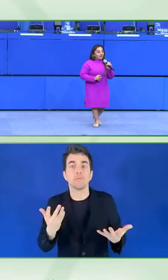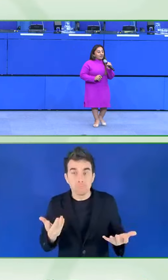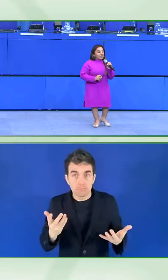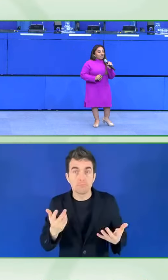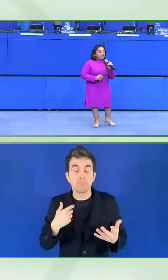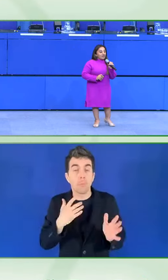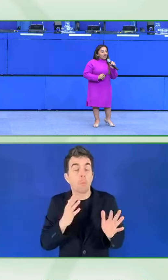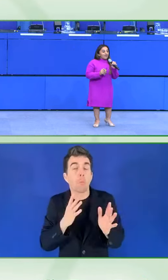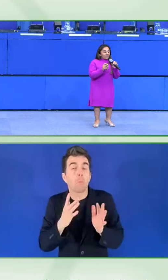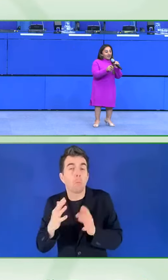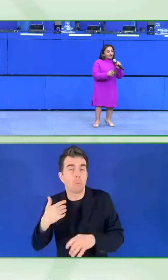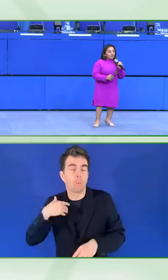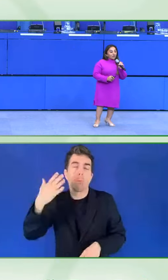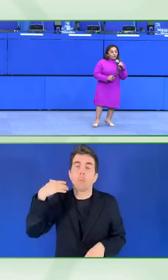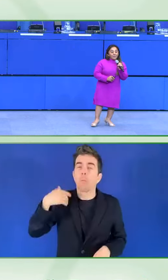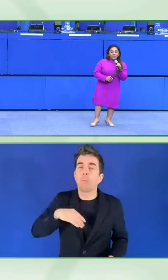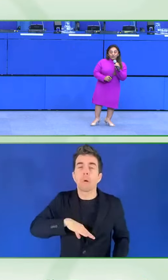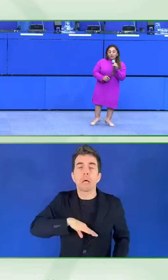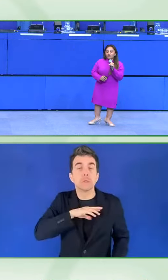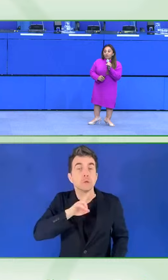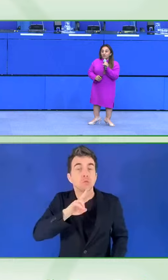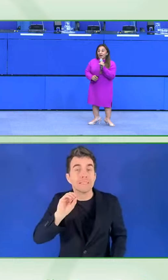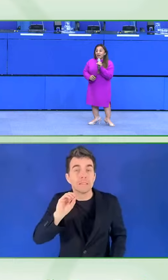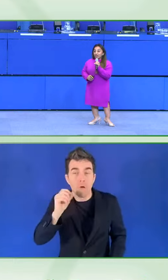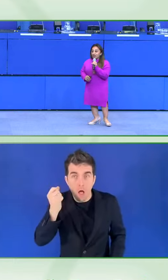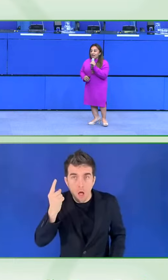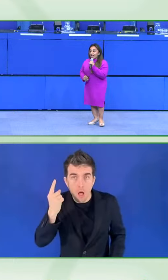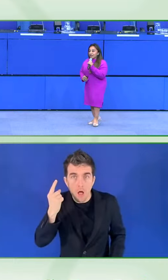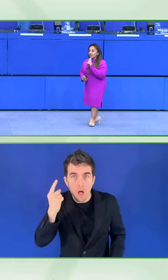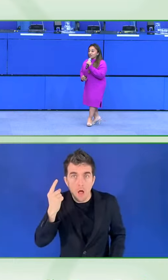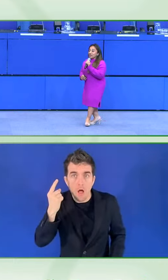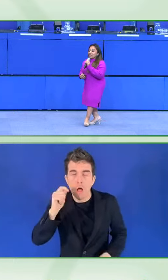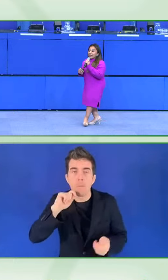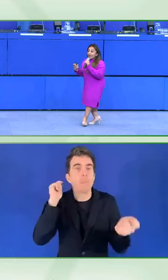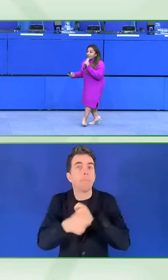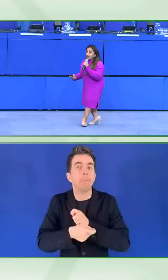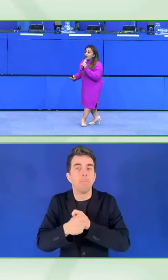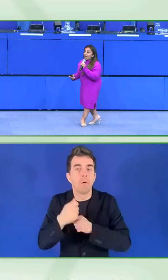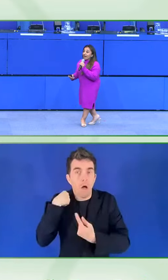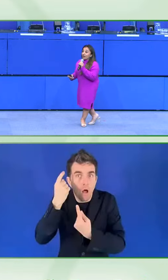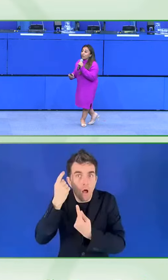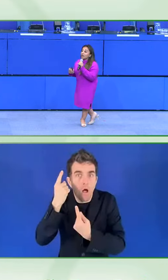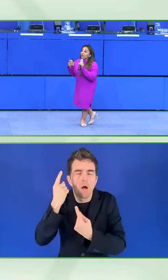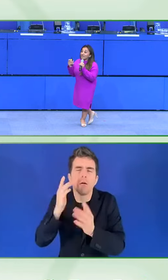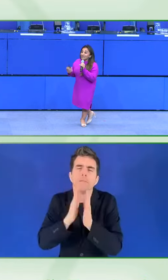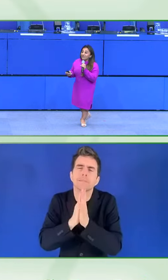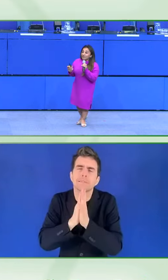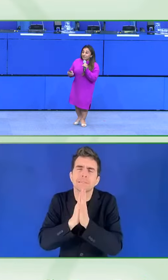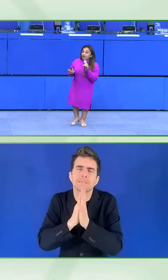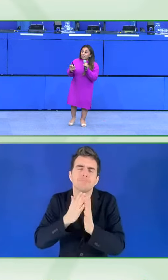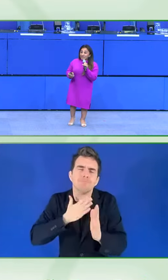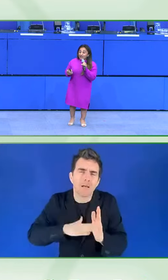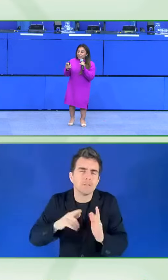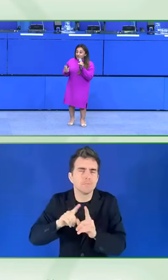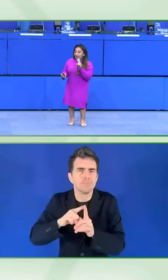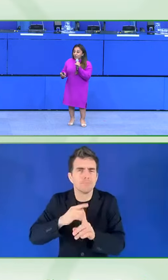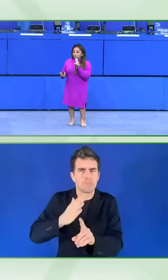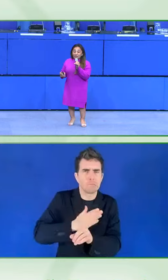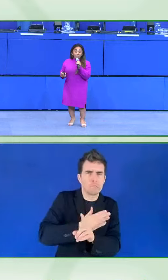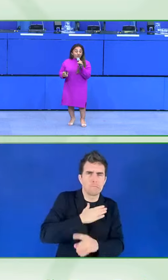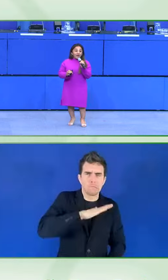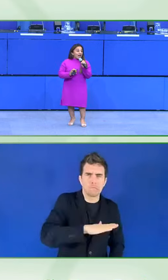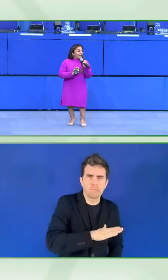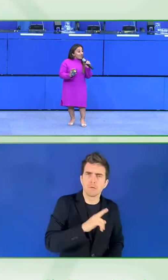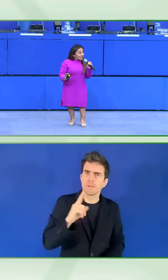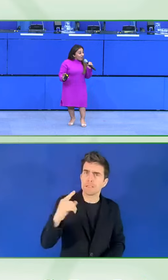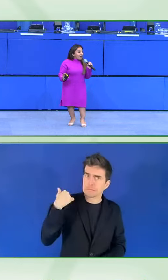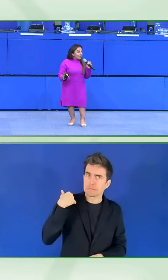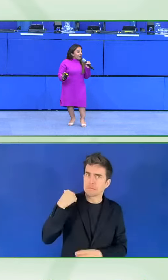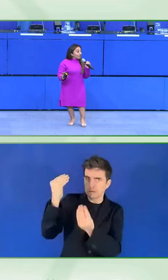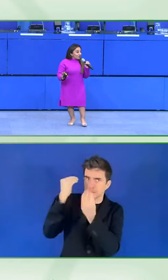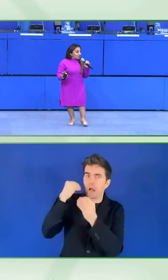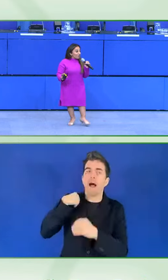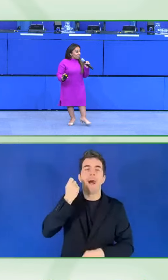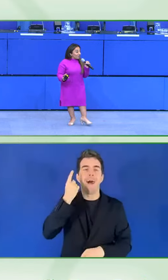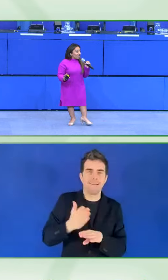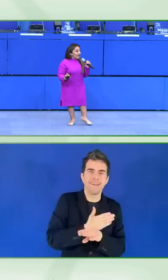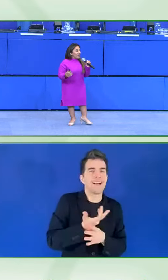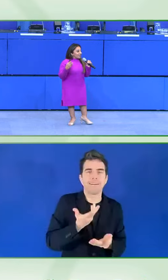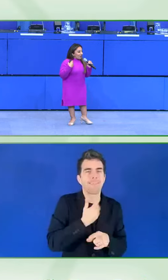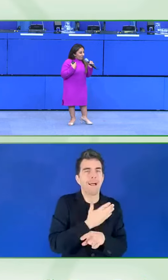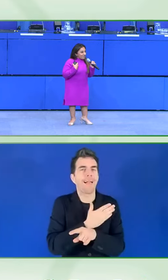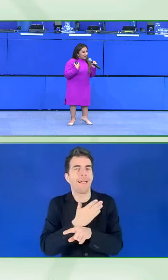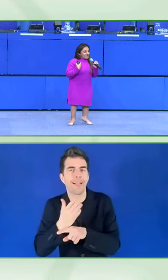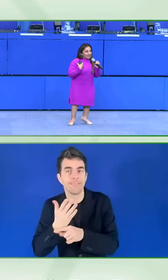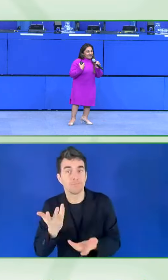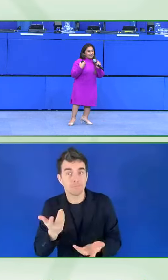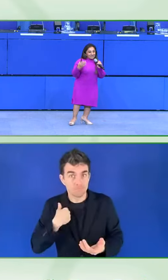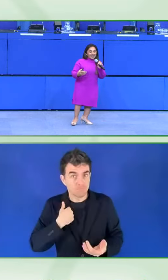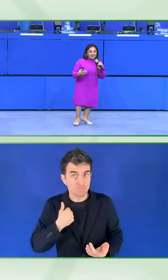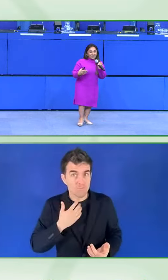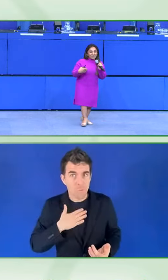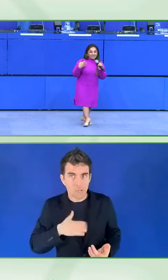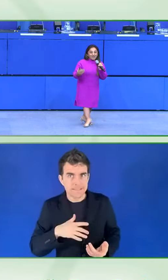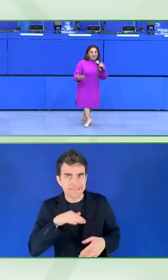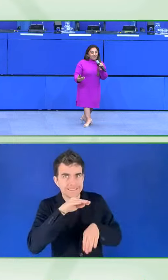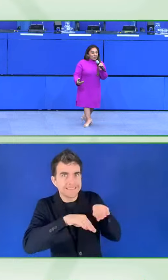In recent years, I have turned my skill and talent into being a change maker.